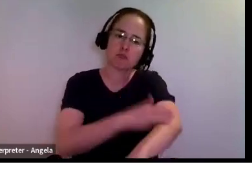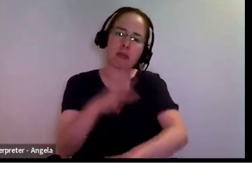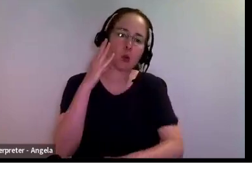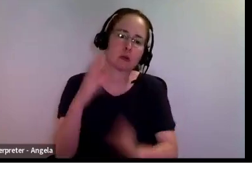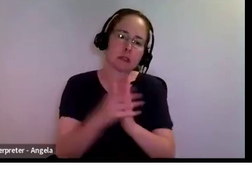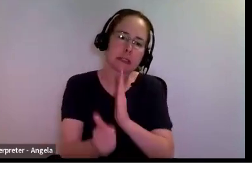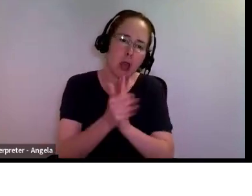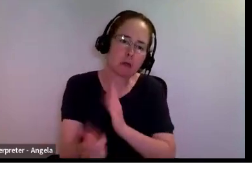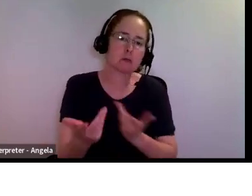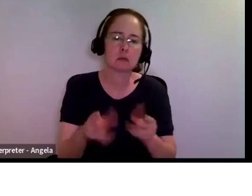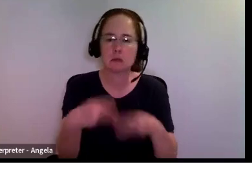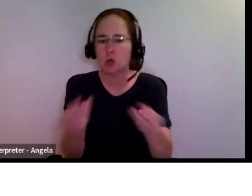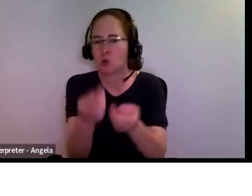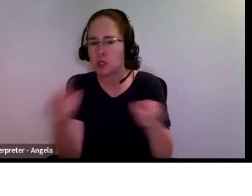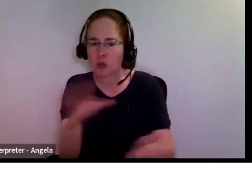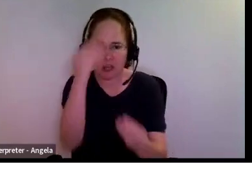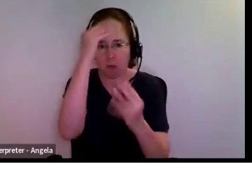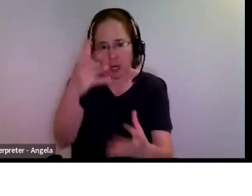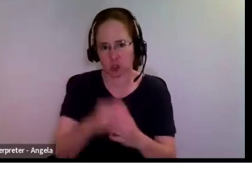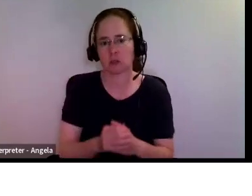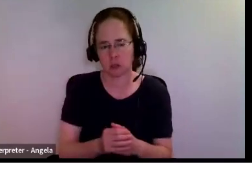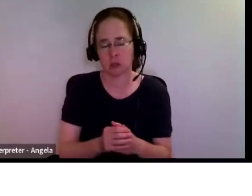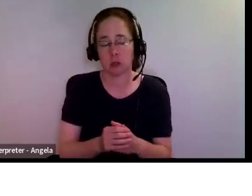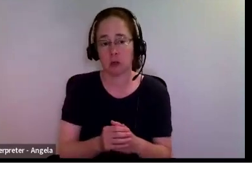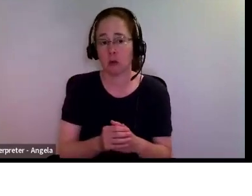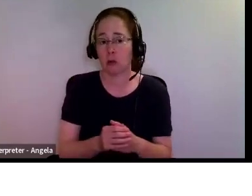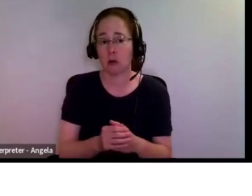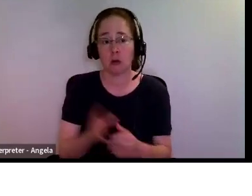and information, all with the aim of improving community